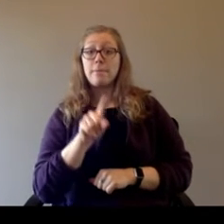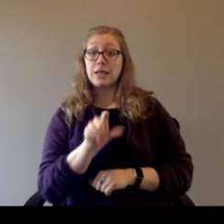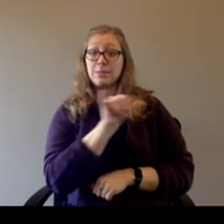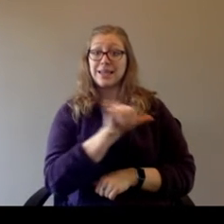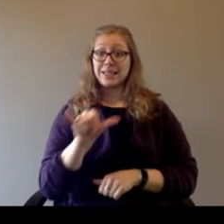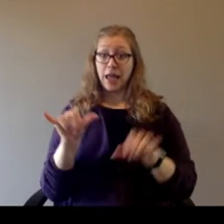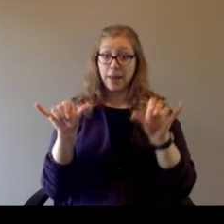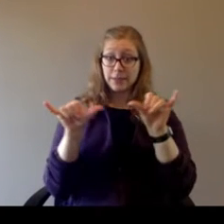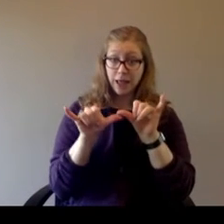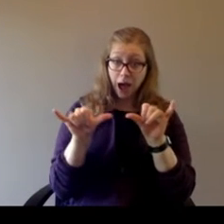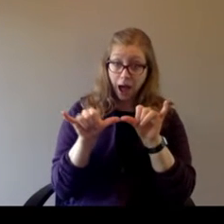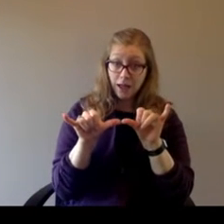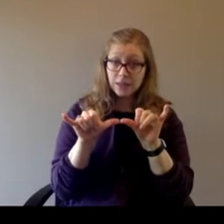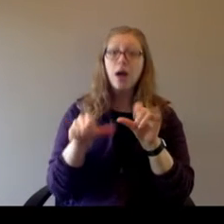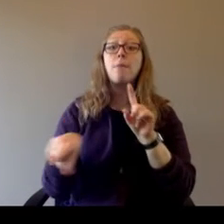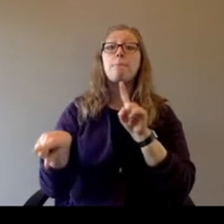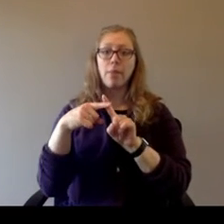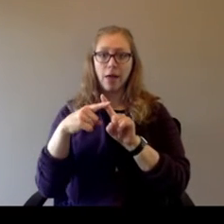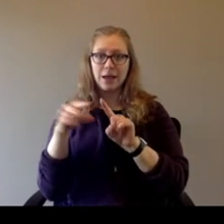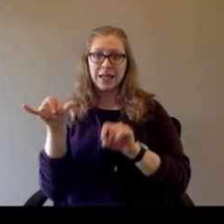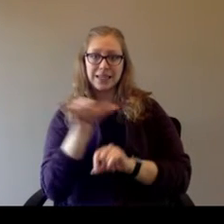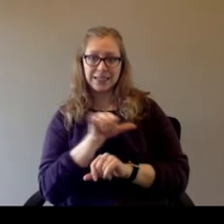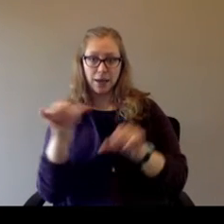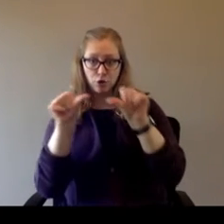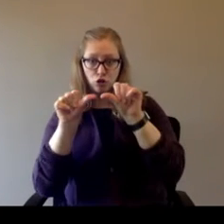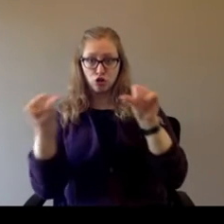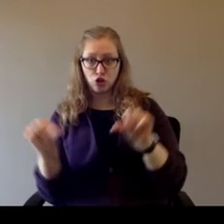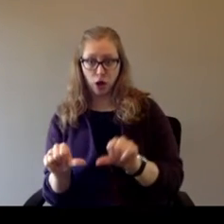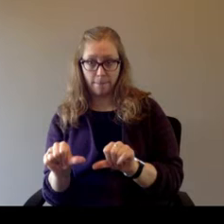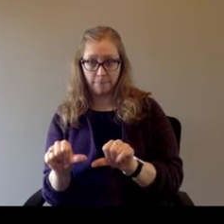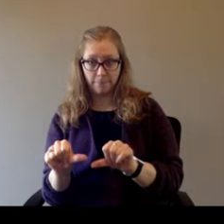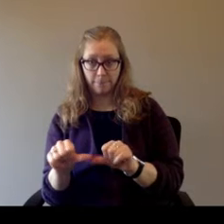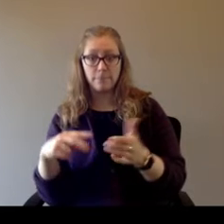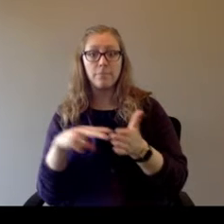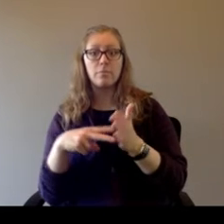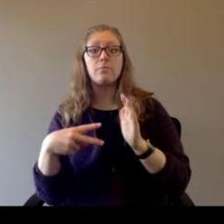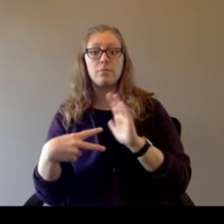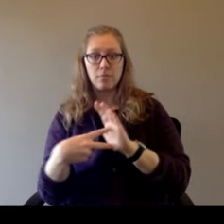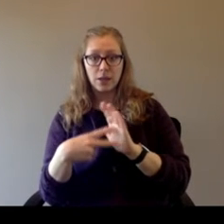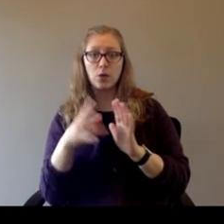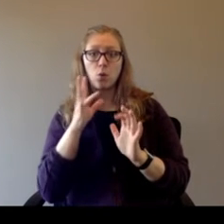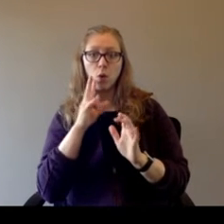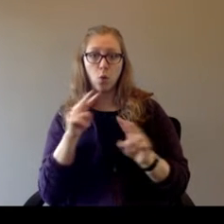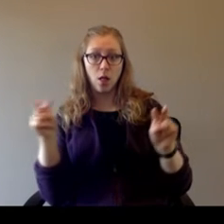To show this we have to look at something called 'corresponding sides'.